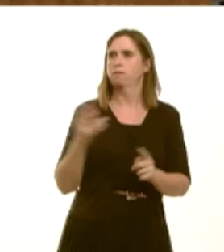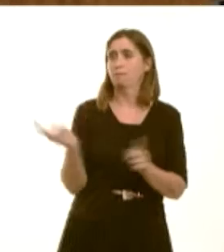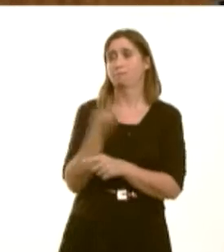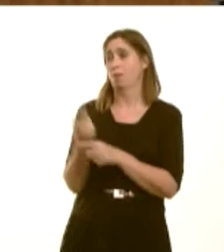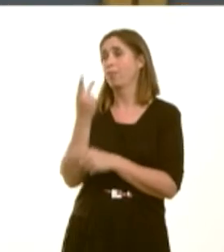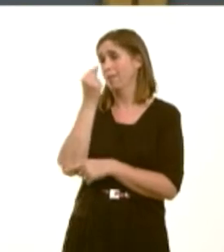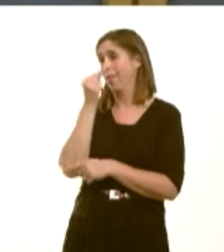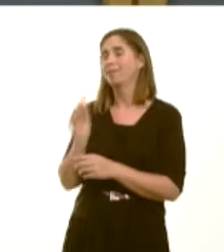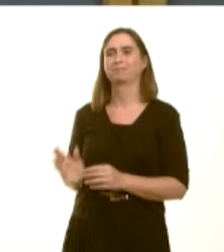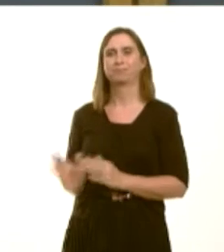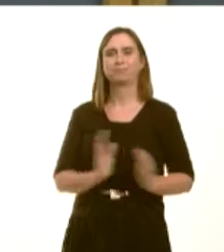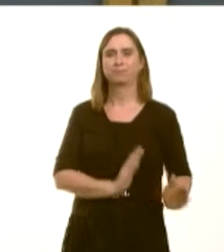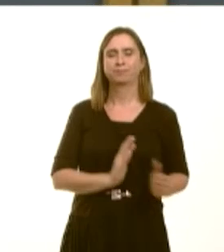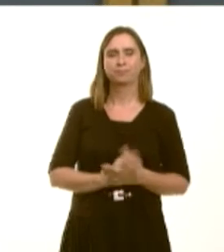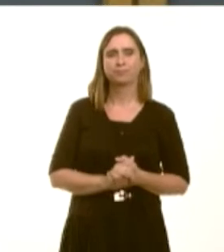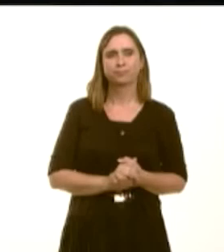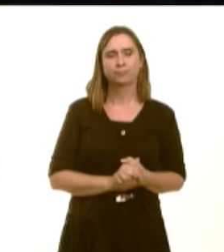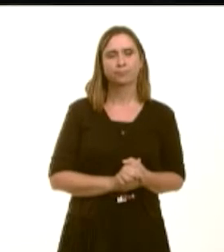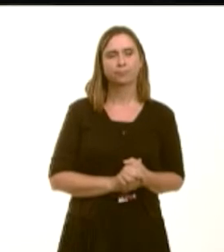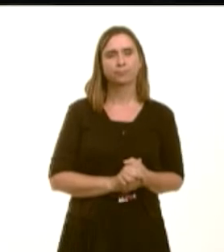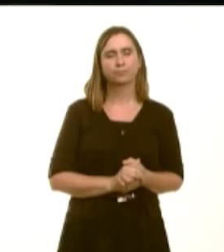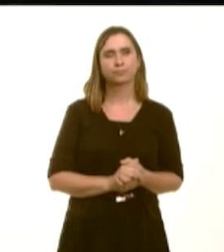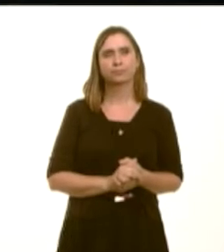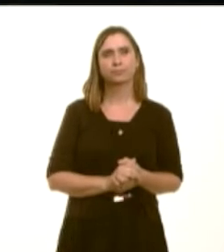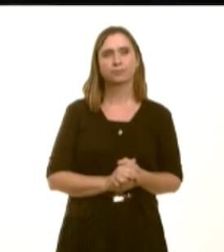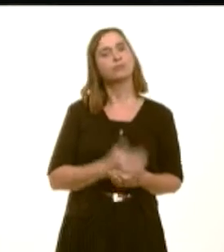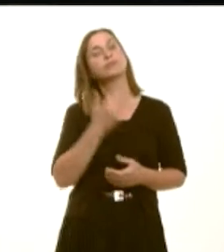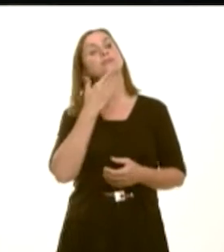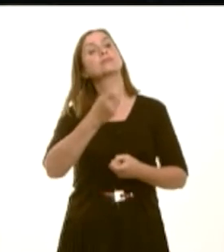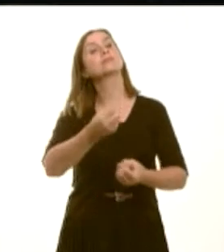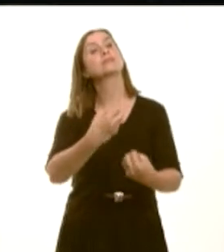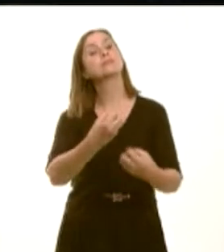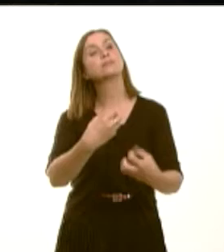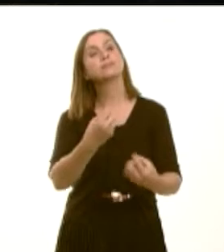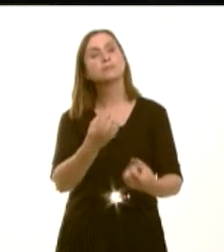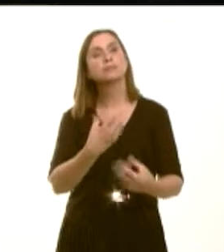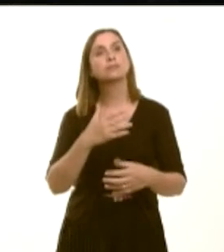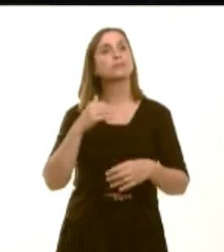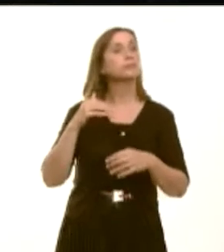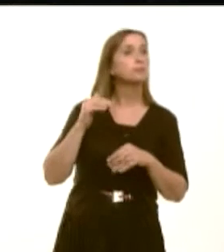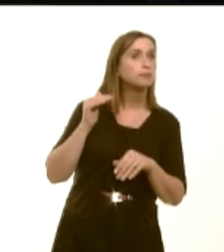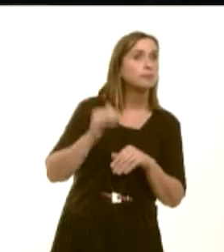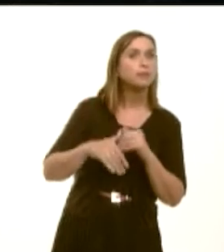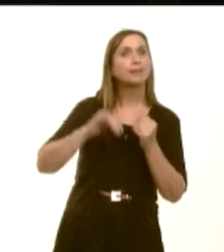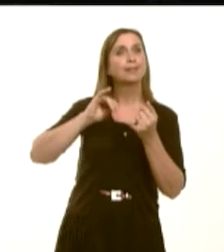Rhun ap Iorwerth: 7. Will the First Minister make a statement on the success of the SEACAMS development?